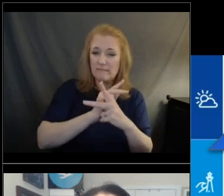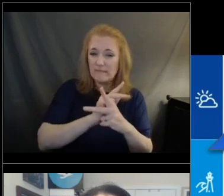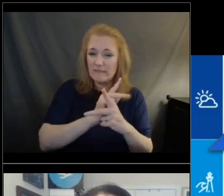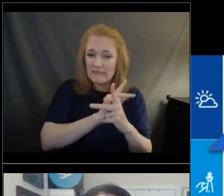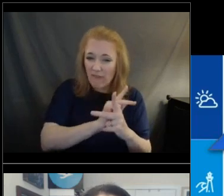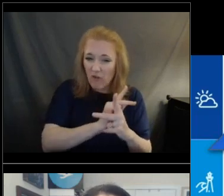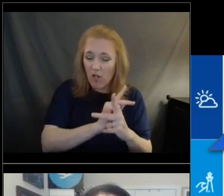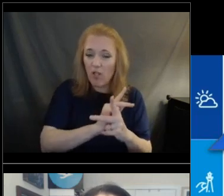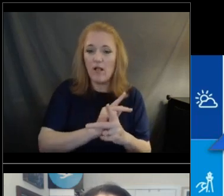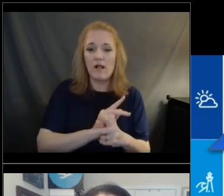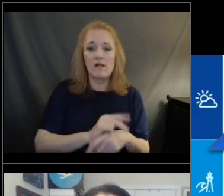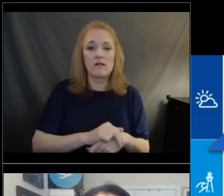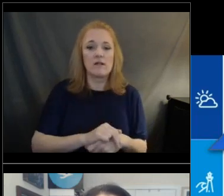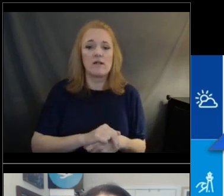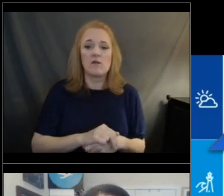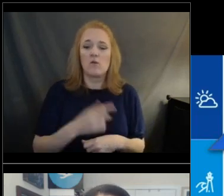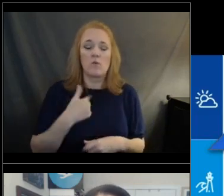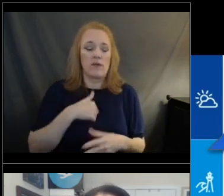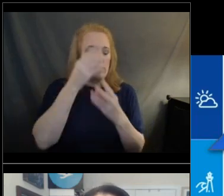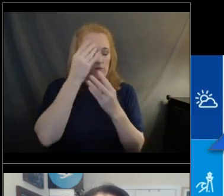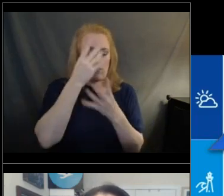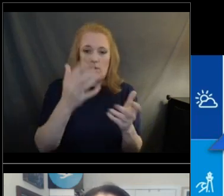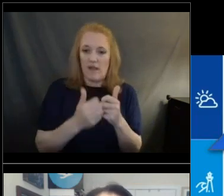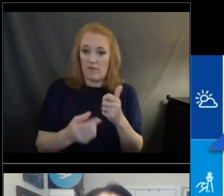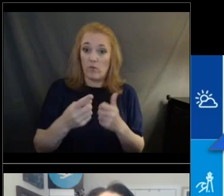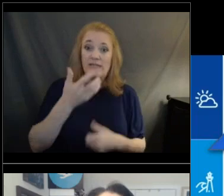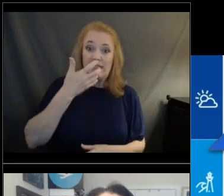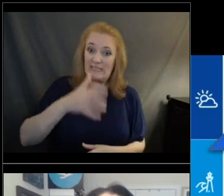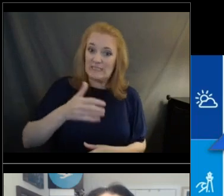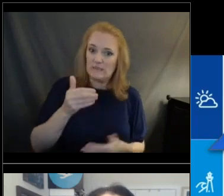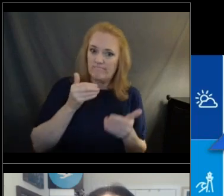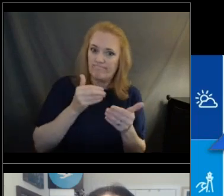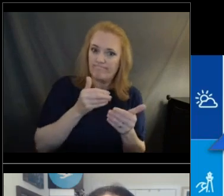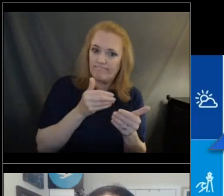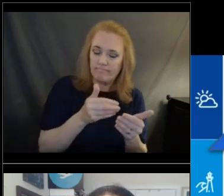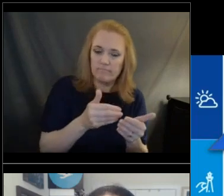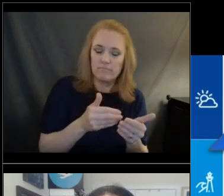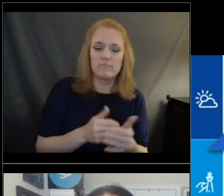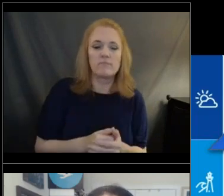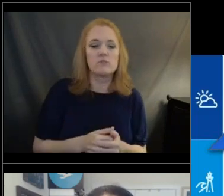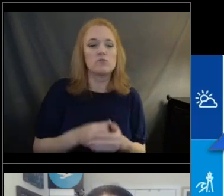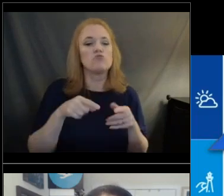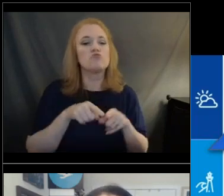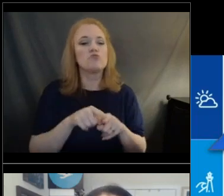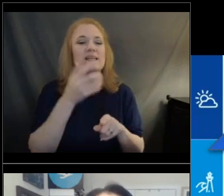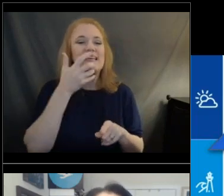stakeholders, and the general public of impending heat. Throughout the heat event and recovery,